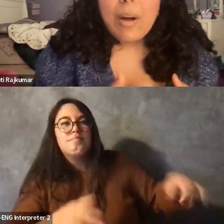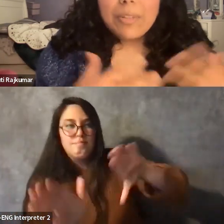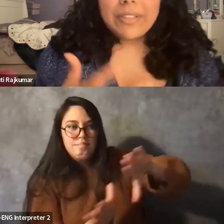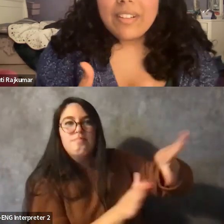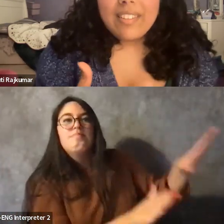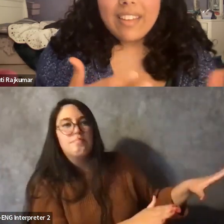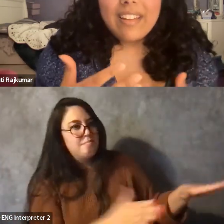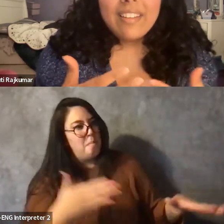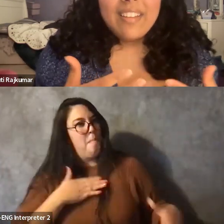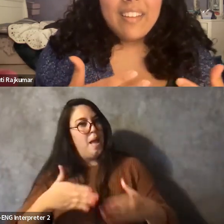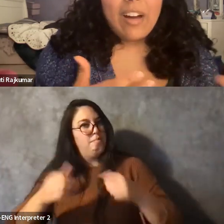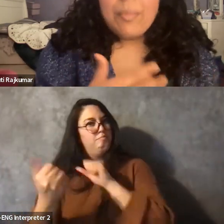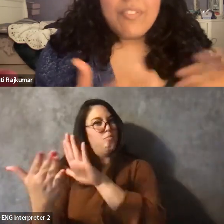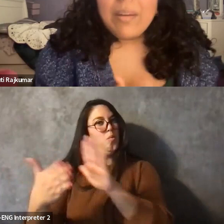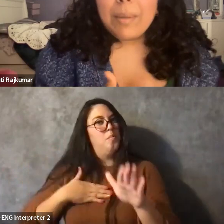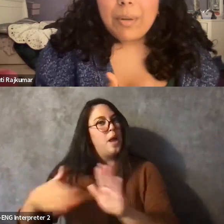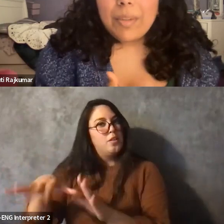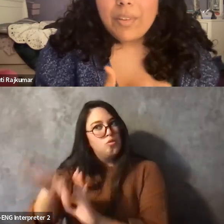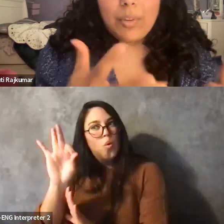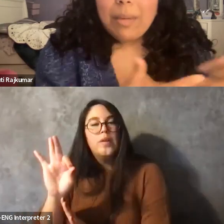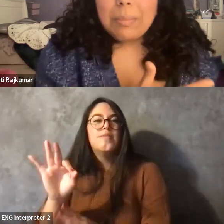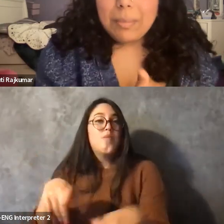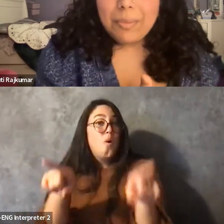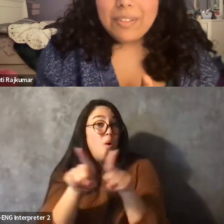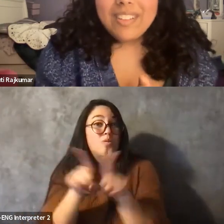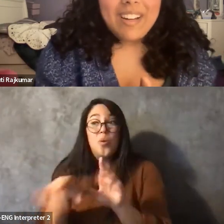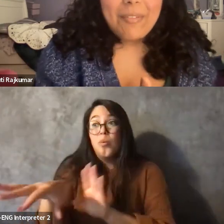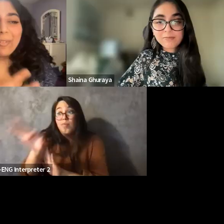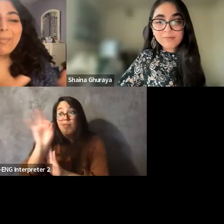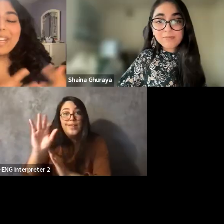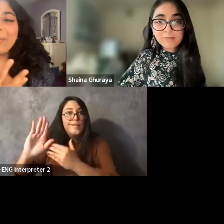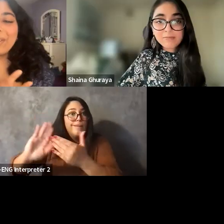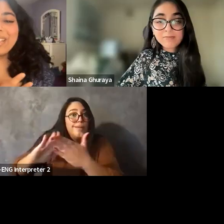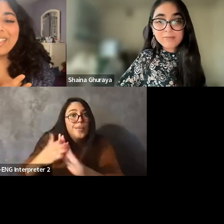opportunities that help me find my purpose with my people and with my community.